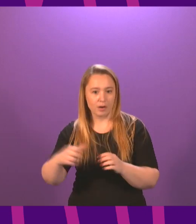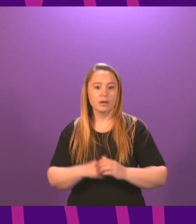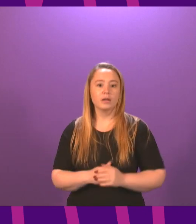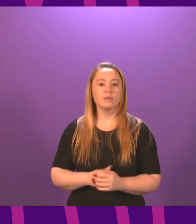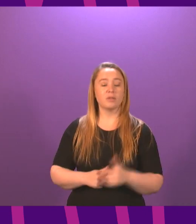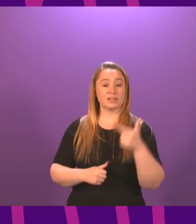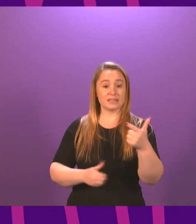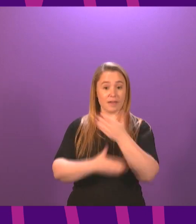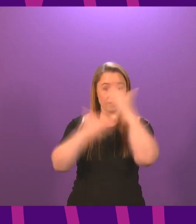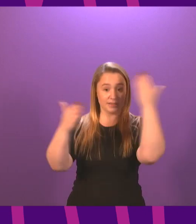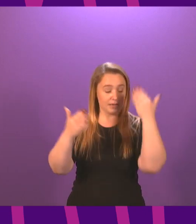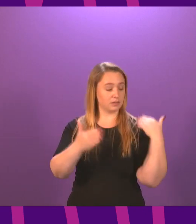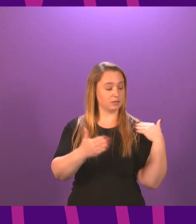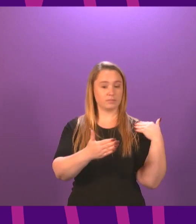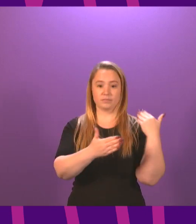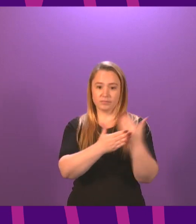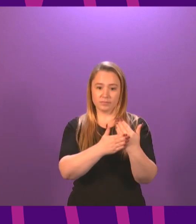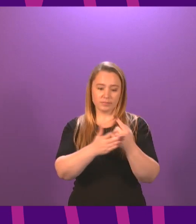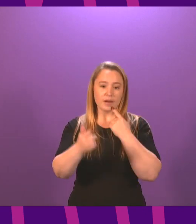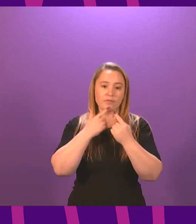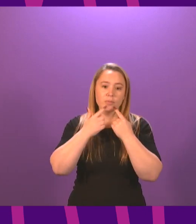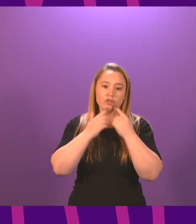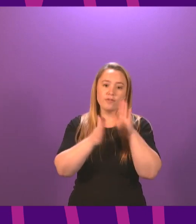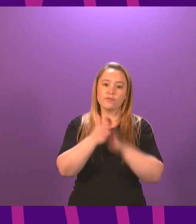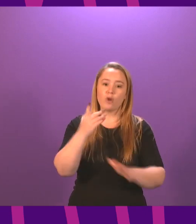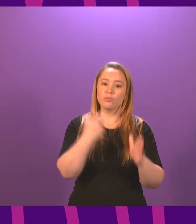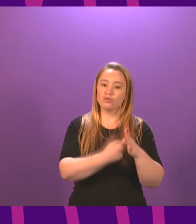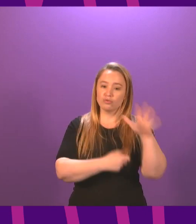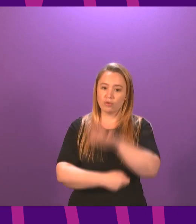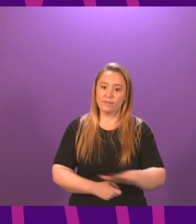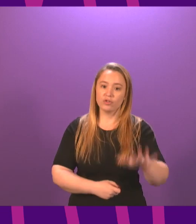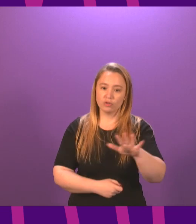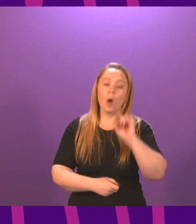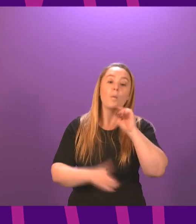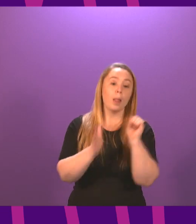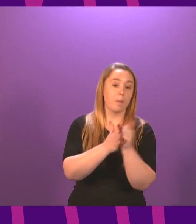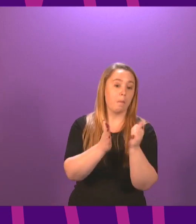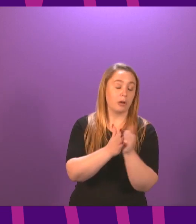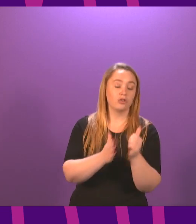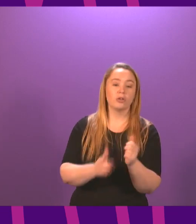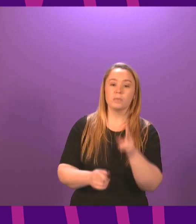However, the last seven days of data—this is the data that we will publish today—show